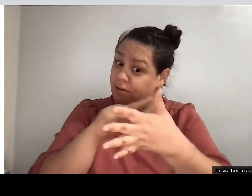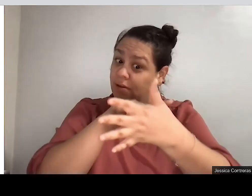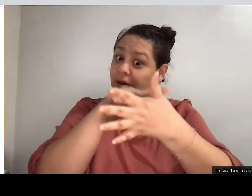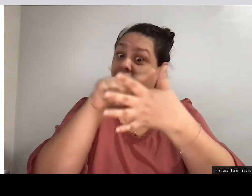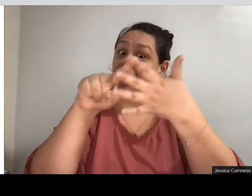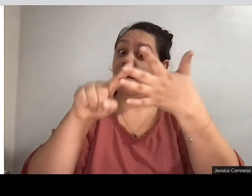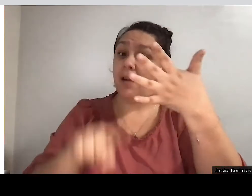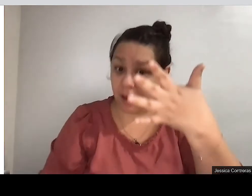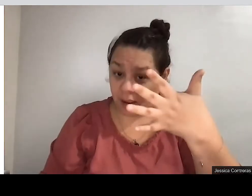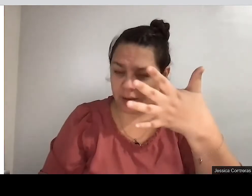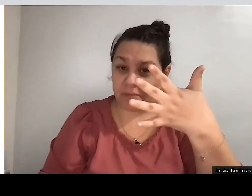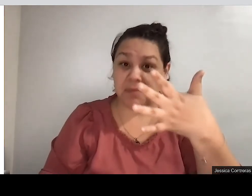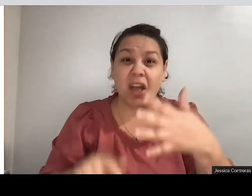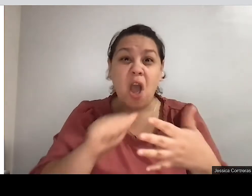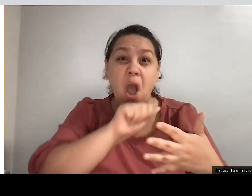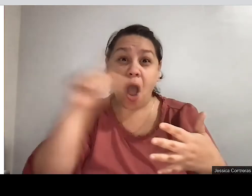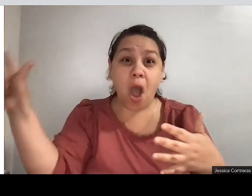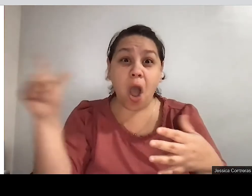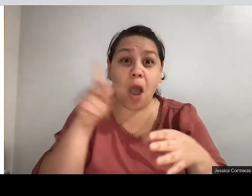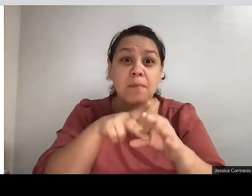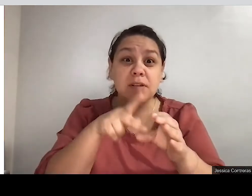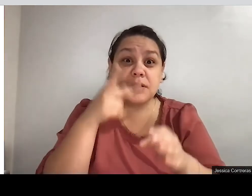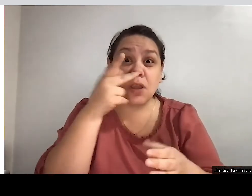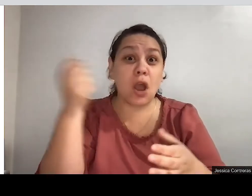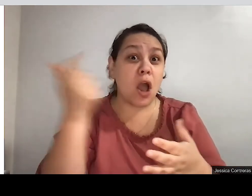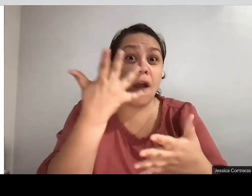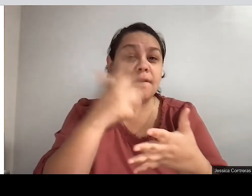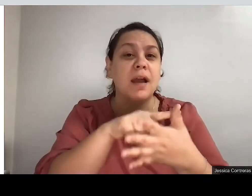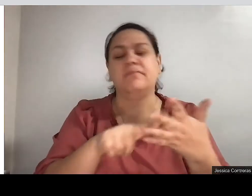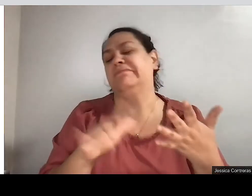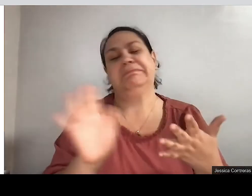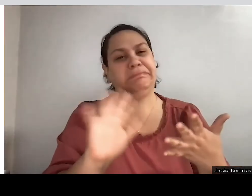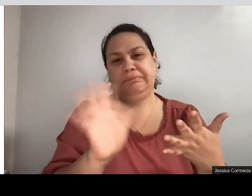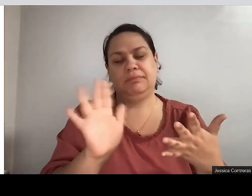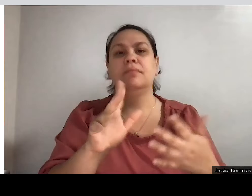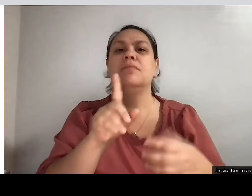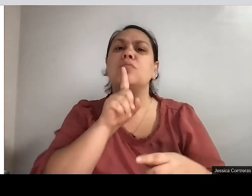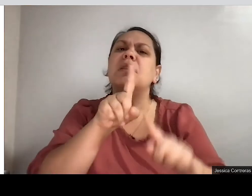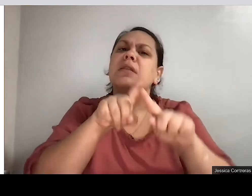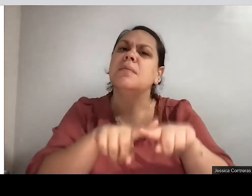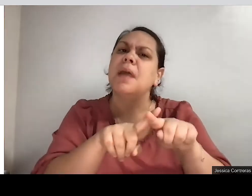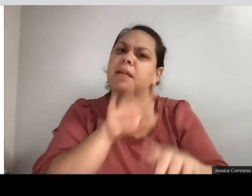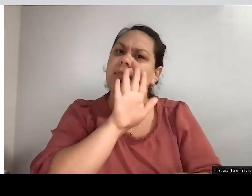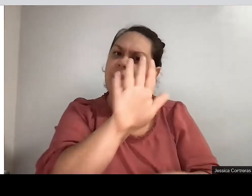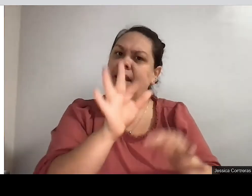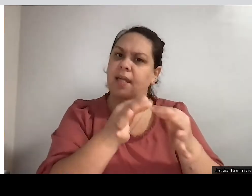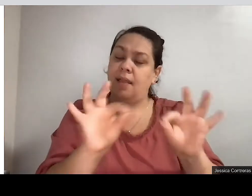If you remember, this study includes five different languages, but not all participants saw all five languages.